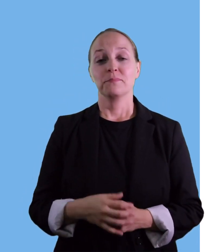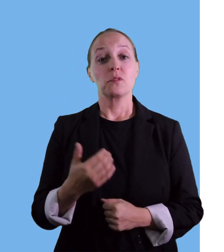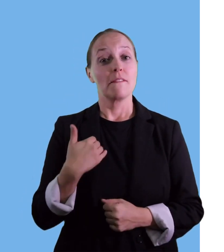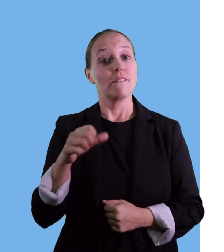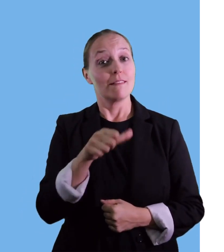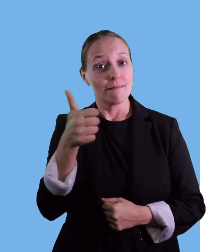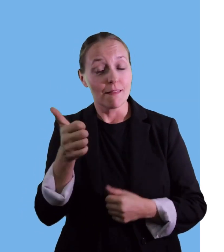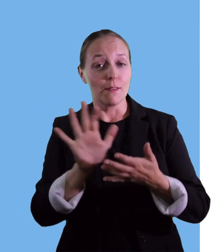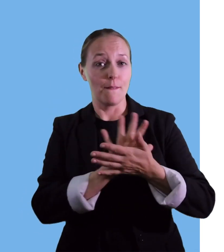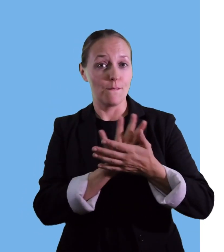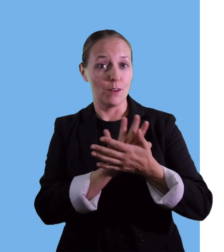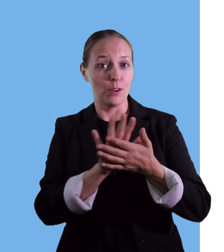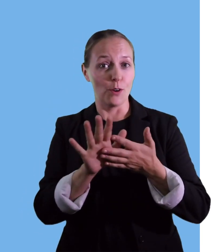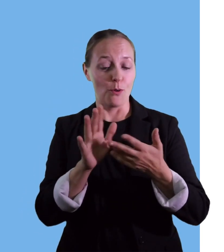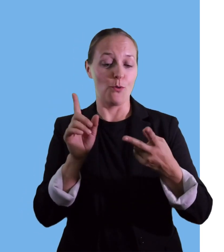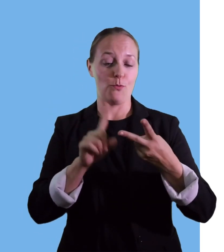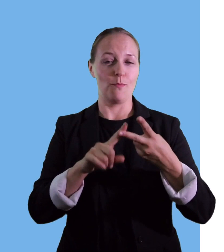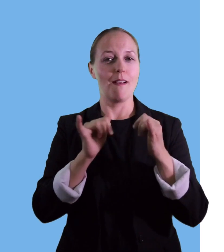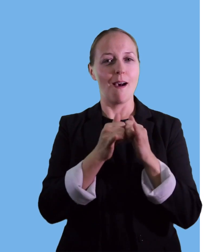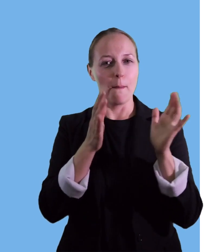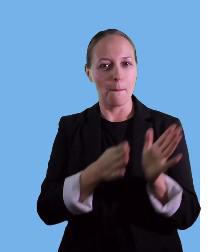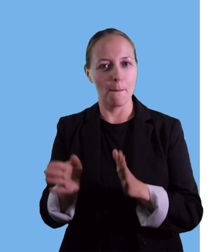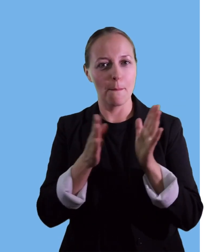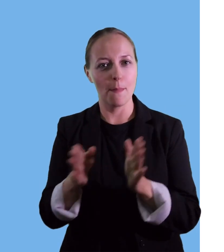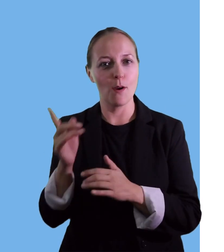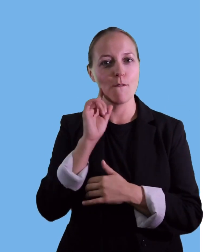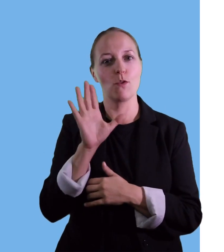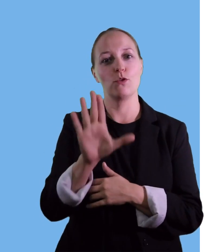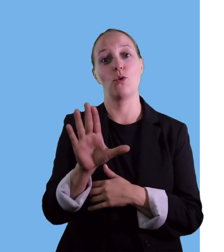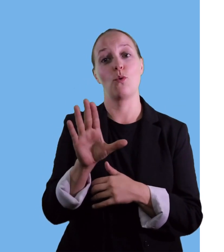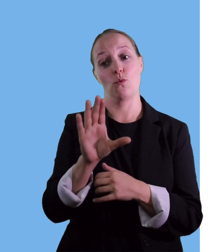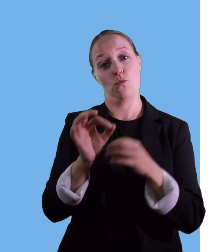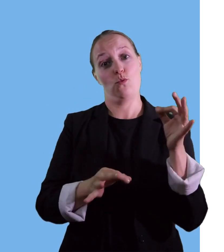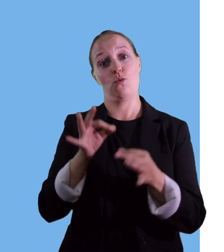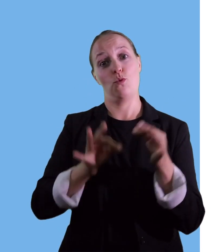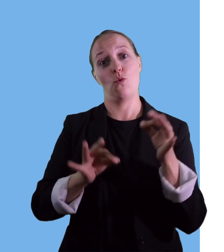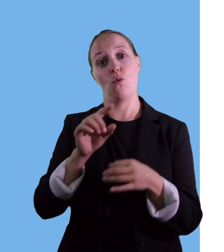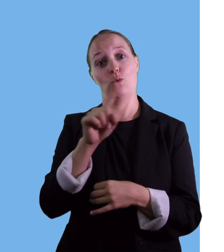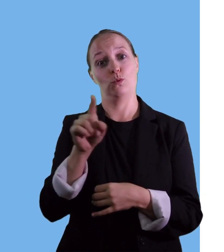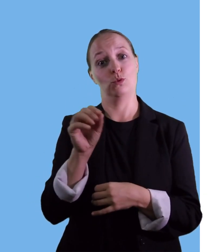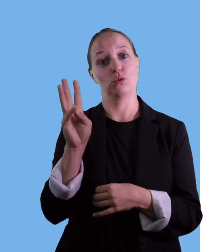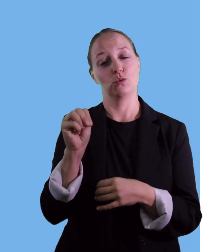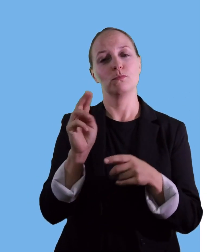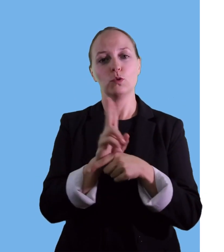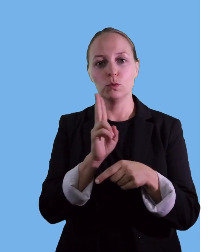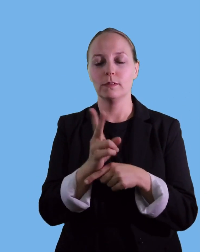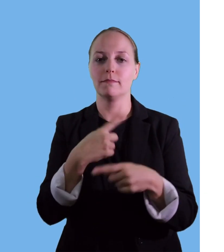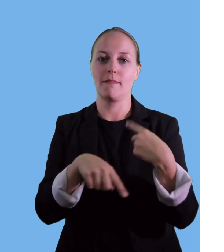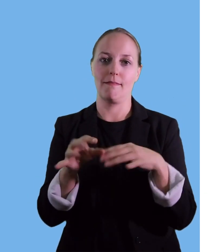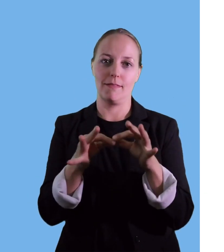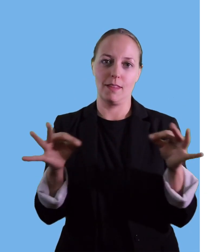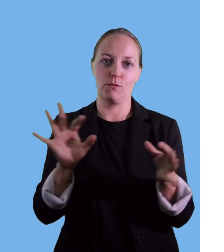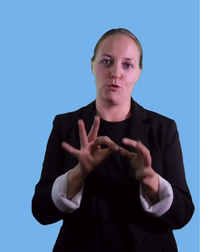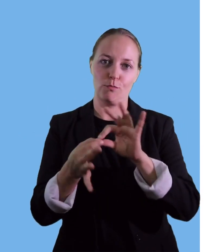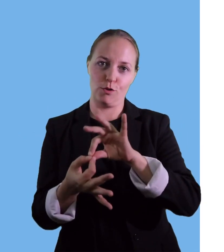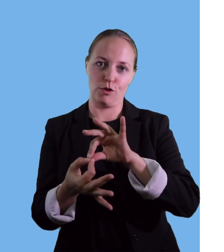If you haven't already, you may also want to watch the video "How to Prepare for Your Remote Court Hearing on Zoom With Sign Language